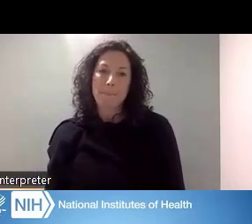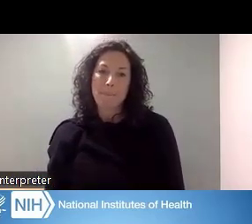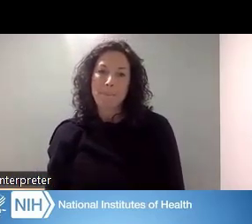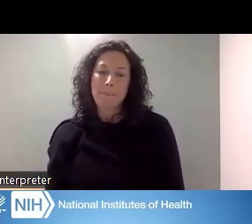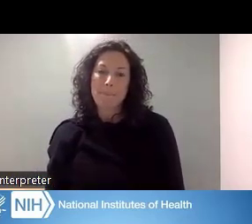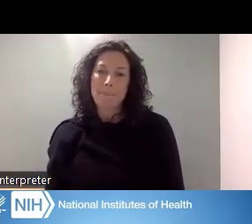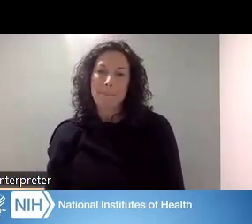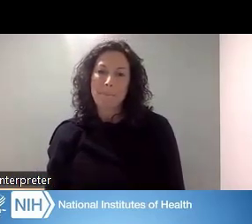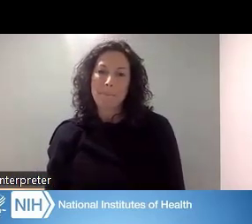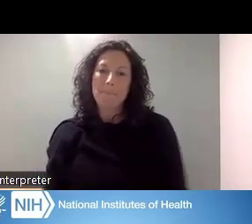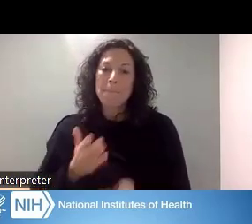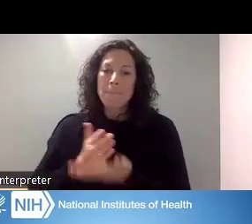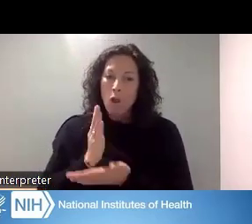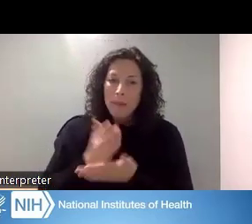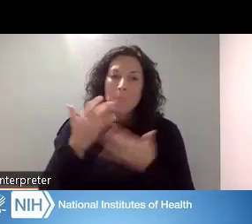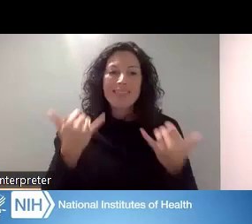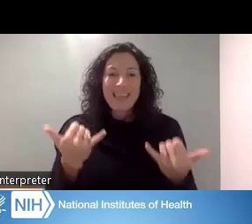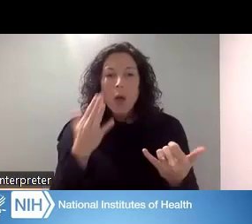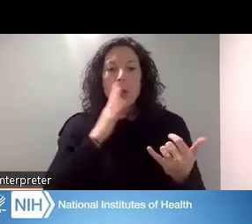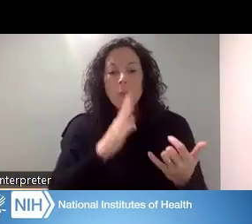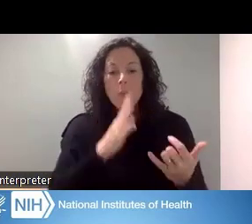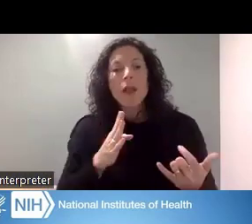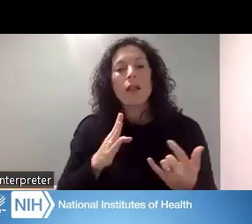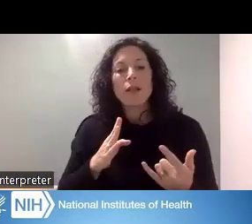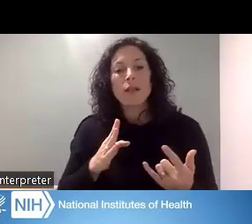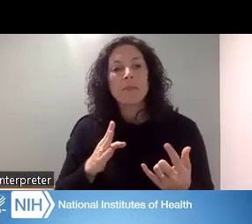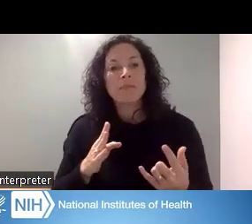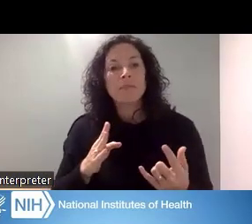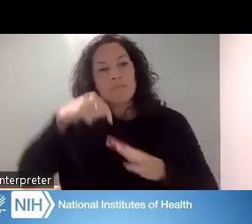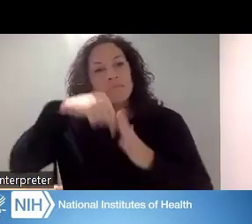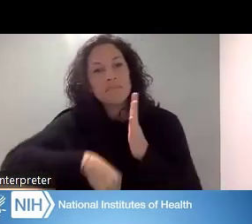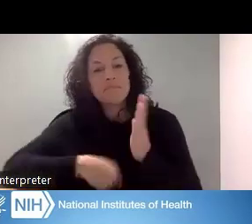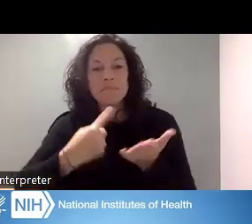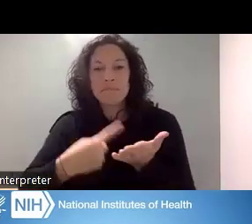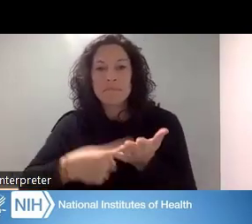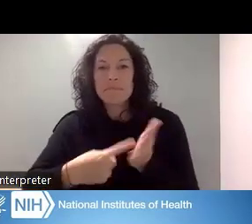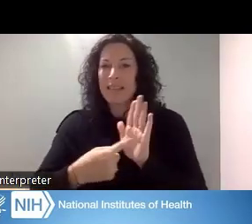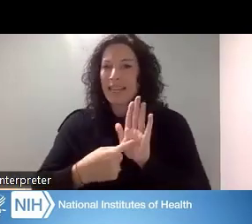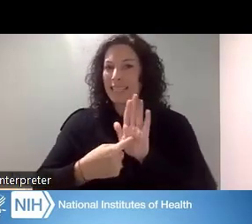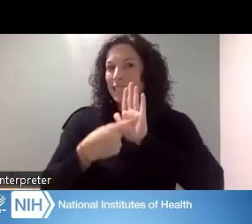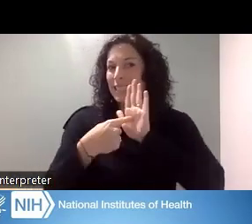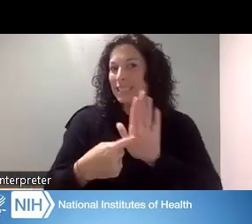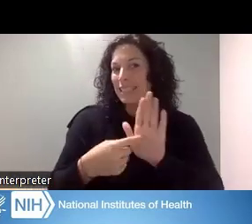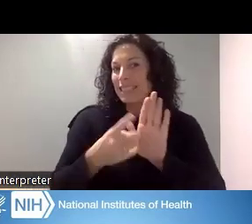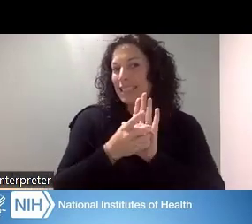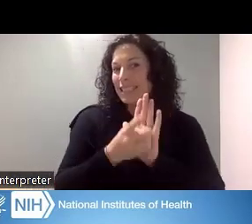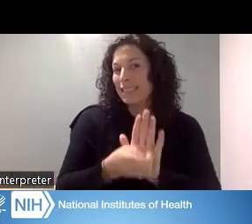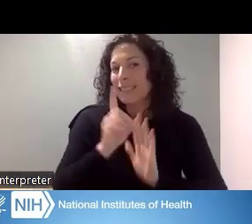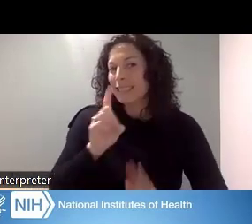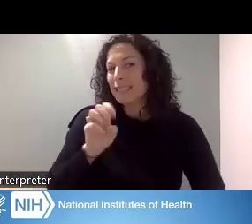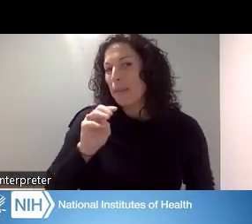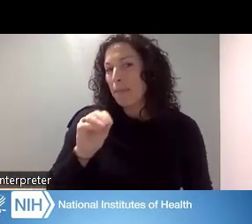All right. So now we'll actually get into a demo of an FFR. We're going to go through all of the individual fields